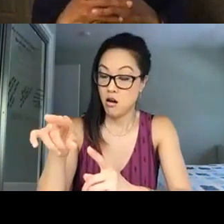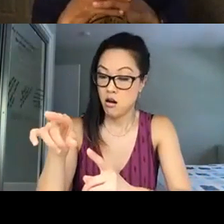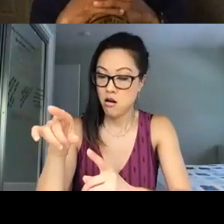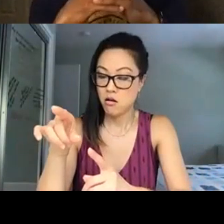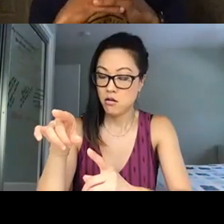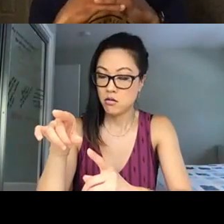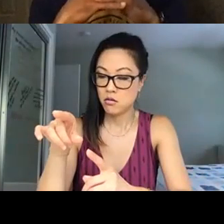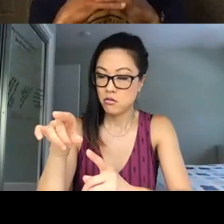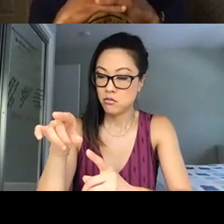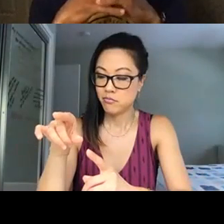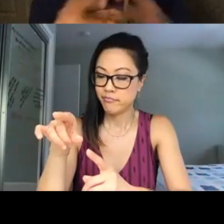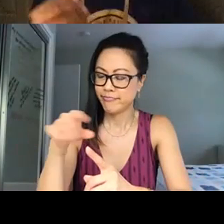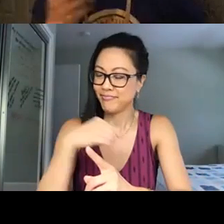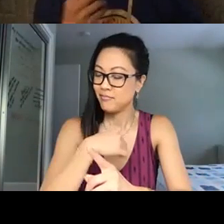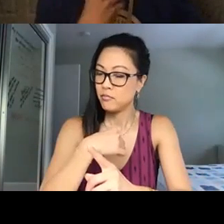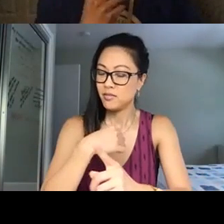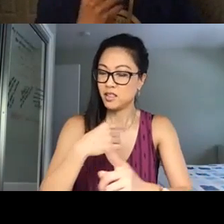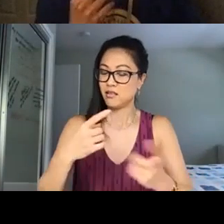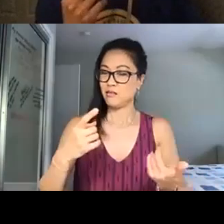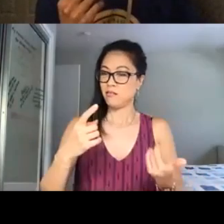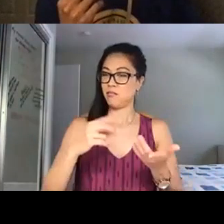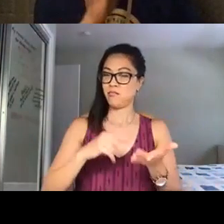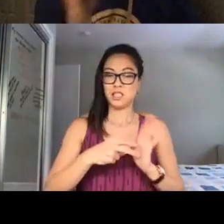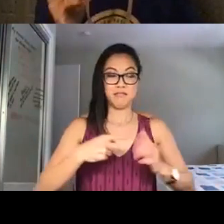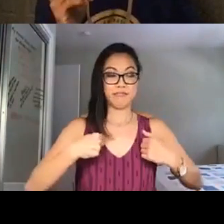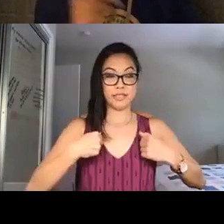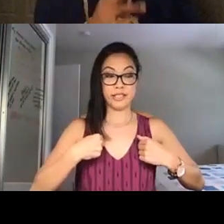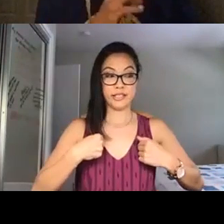intergenerational gaps to let us know we are not alone, this